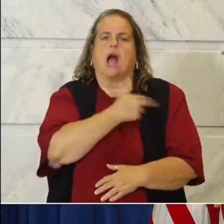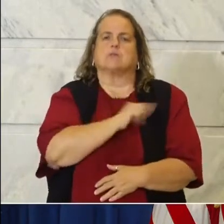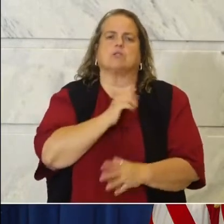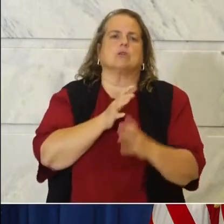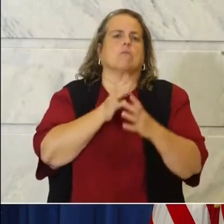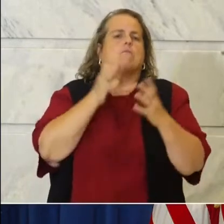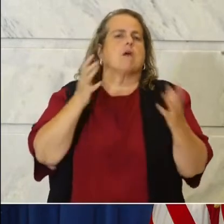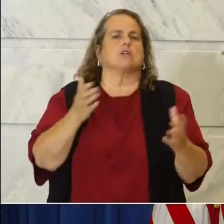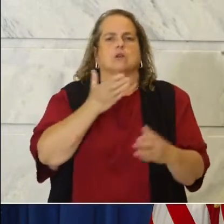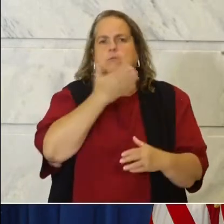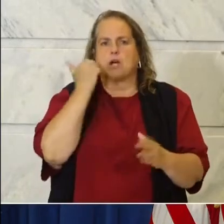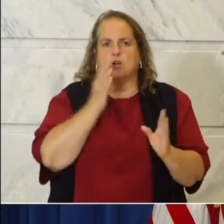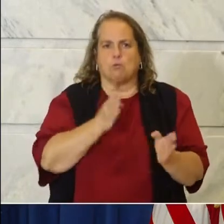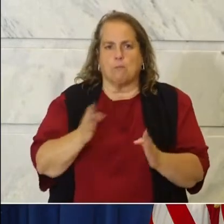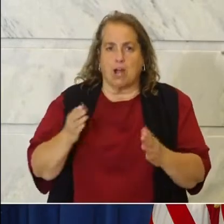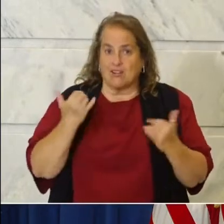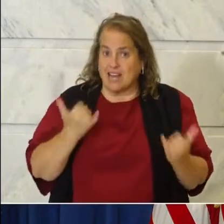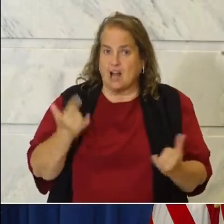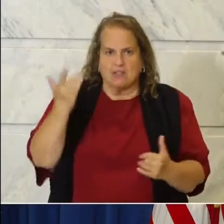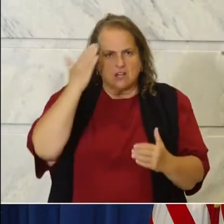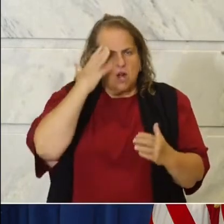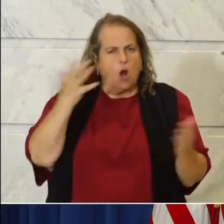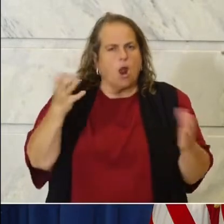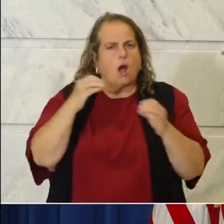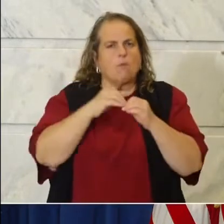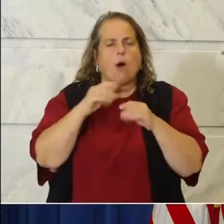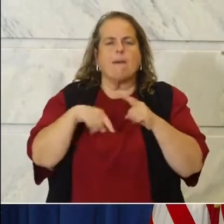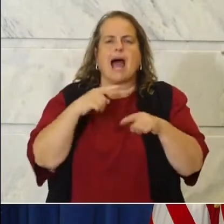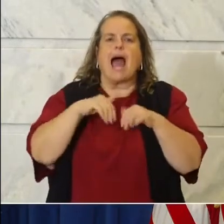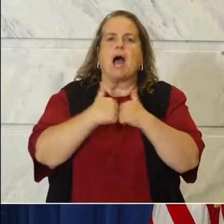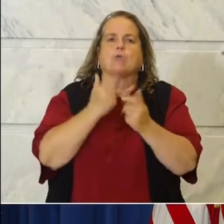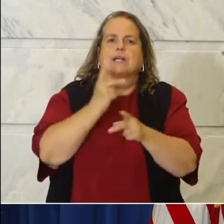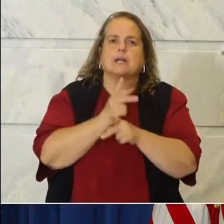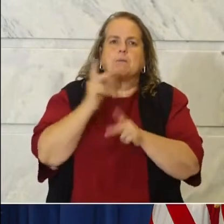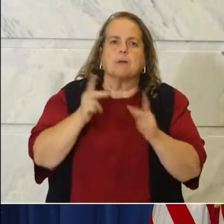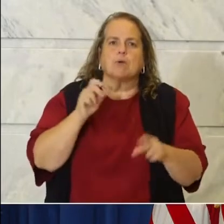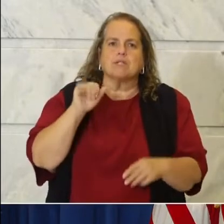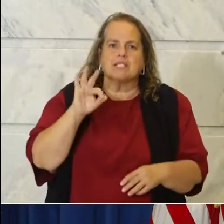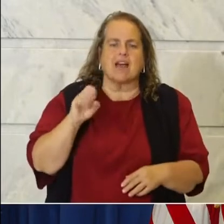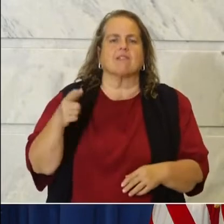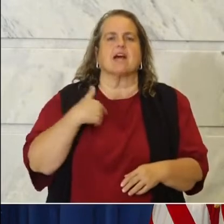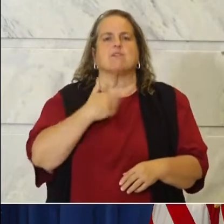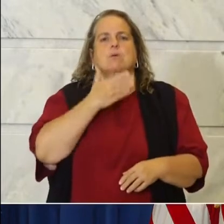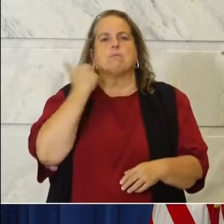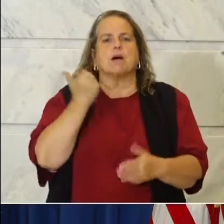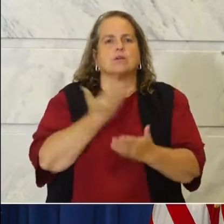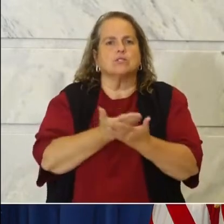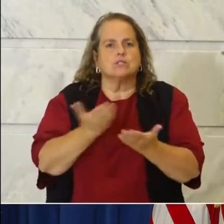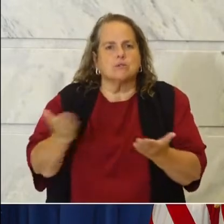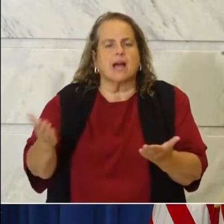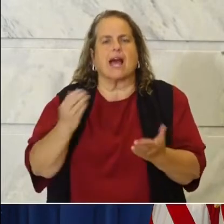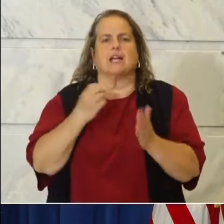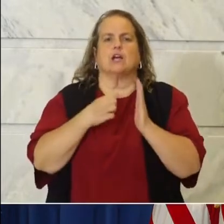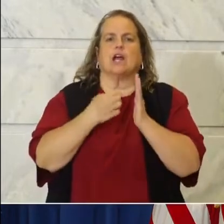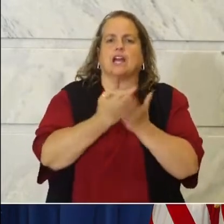better prepared now that you know a lot more about how to keep people safe. They have better supplies of equipment. Please do not delay getting care. If